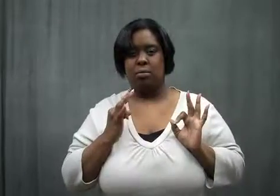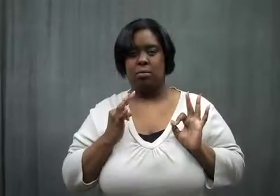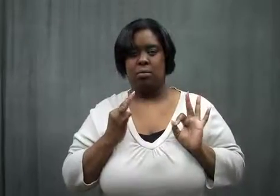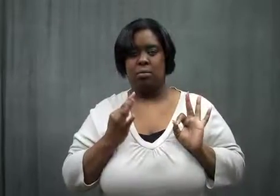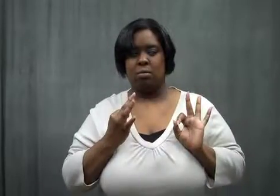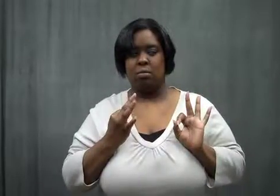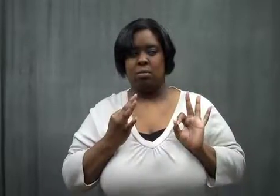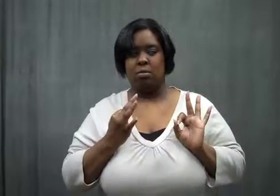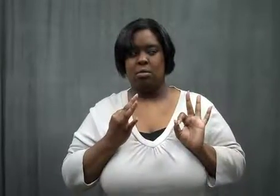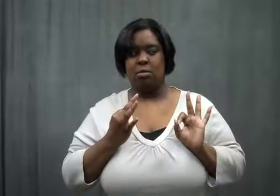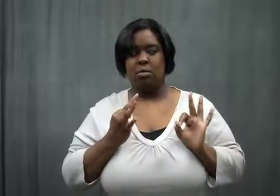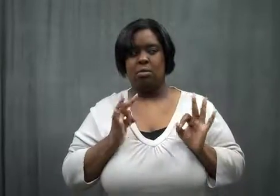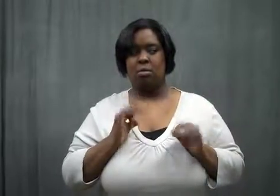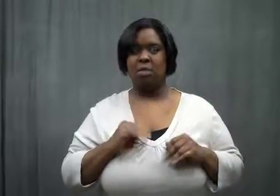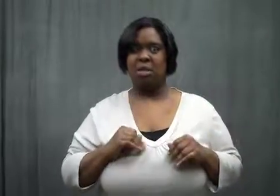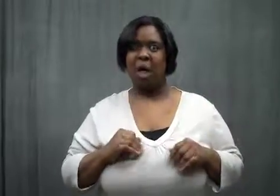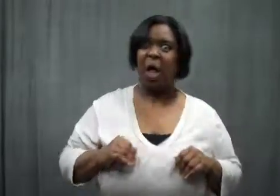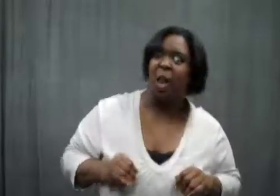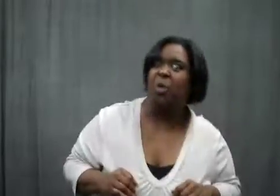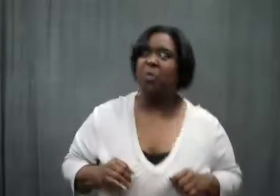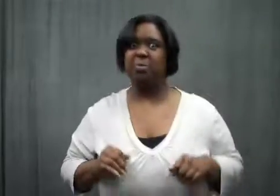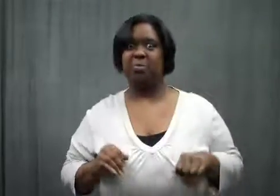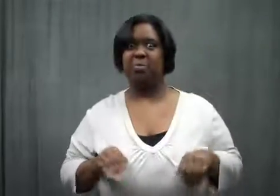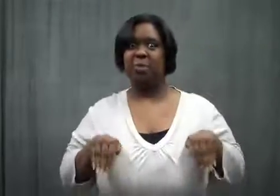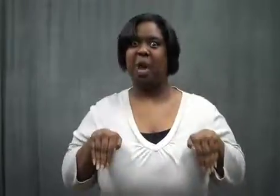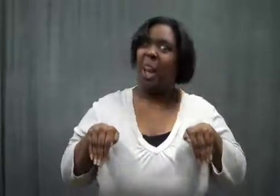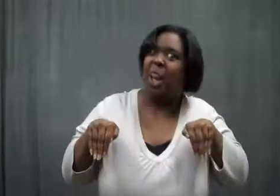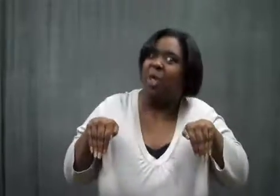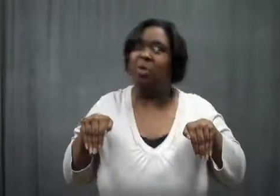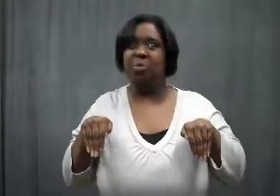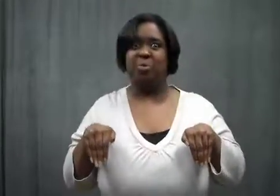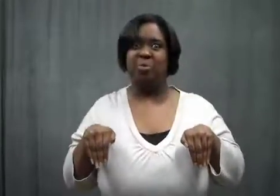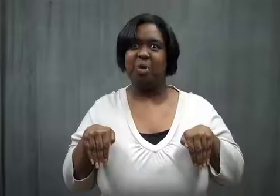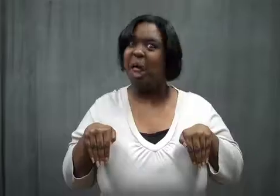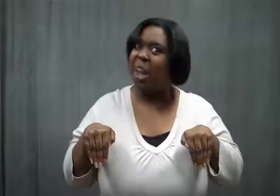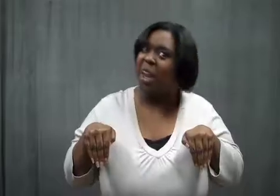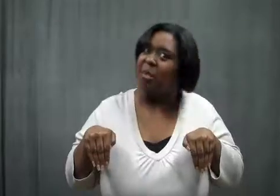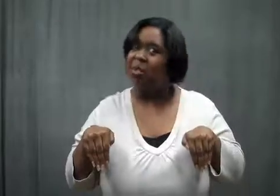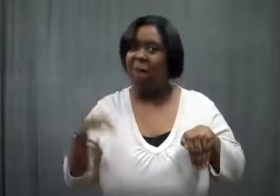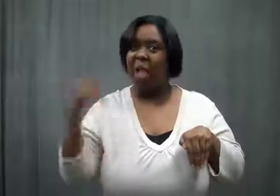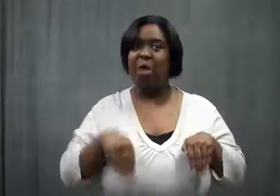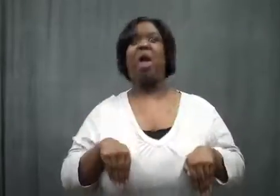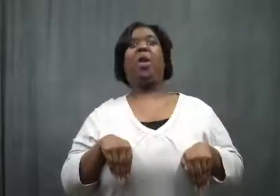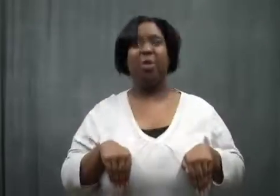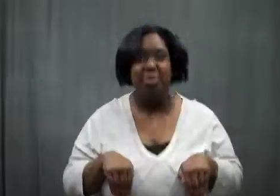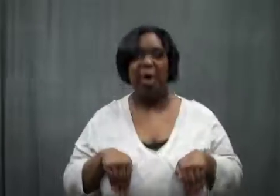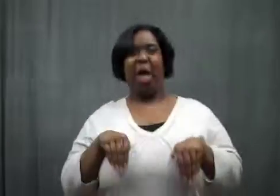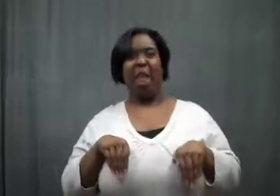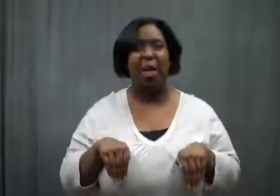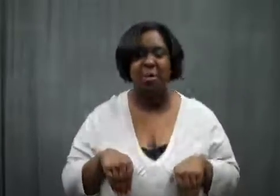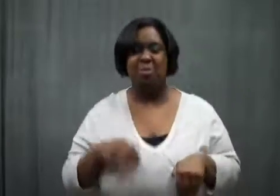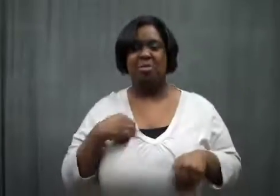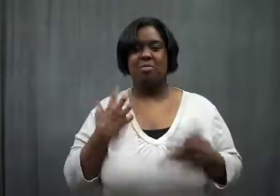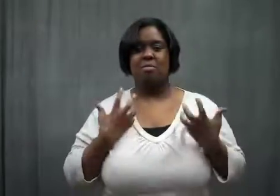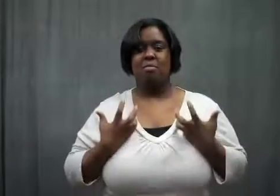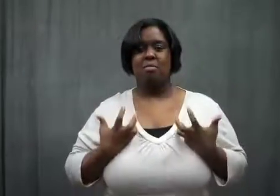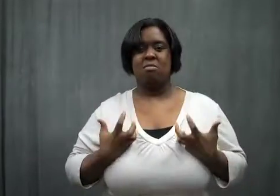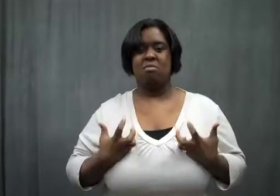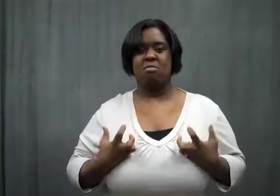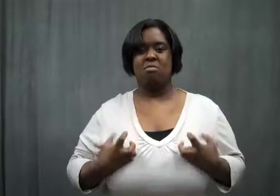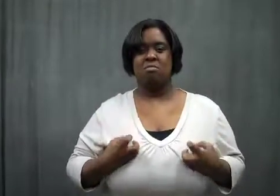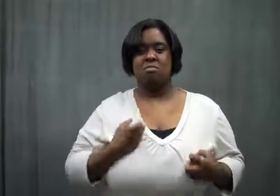I sat there as the two birds bobbed and said, "Hello, hello, hello."